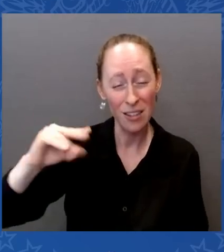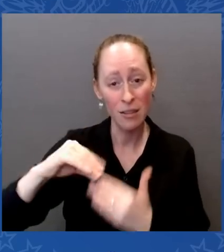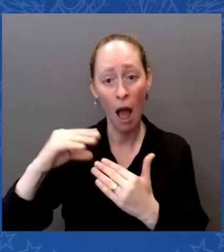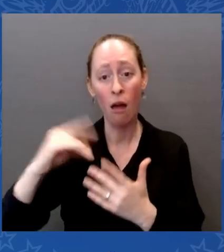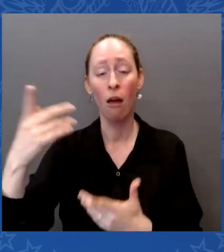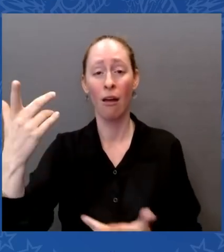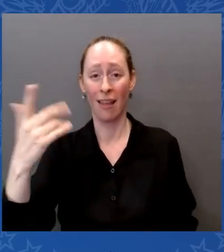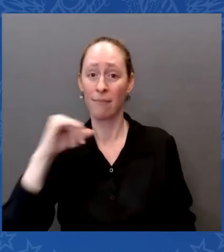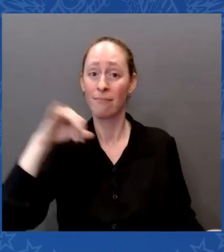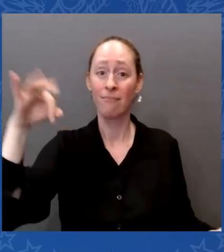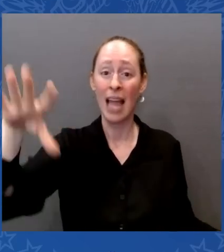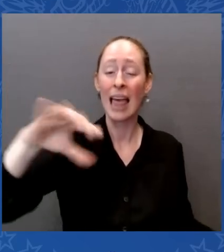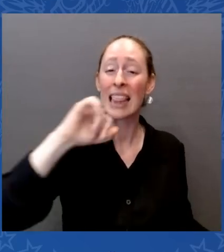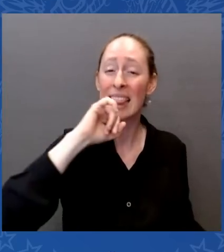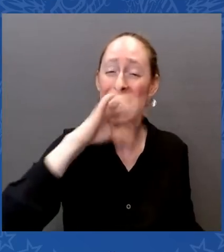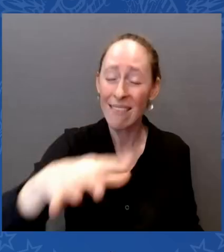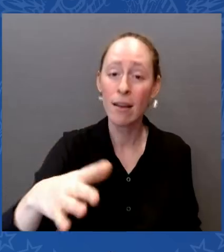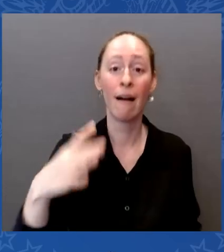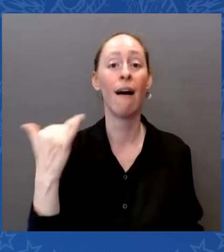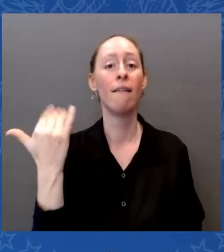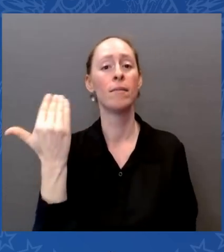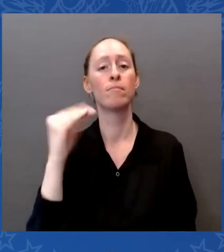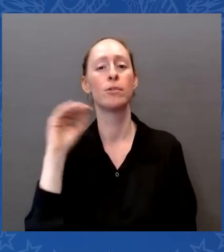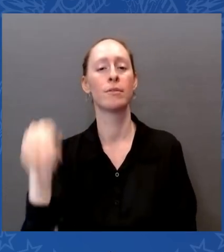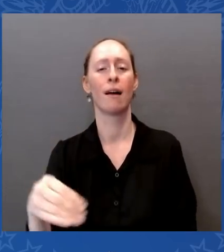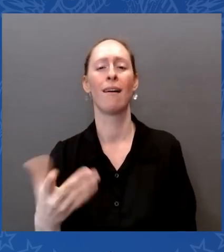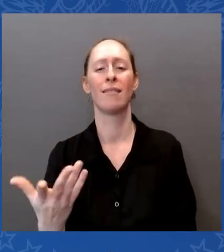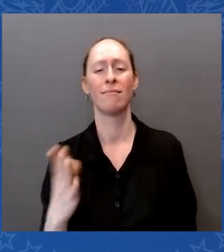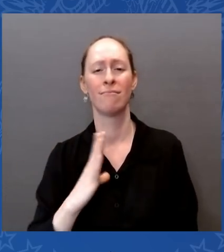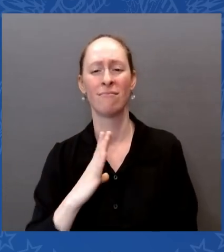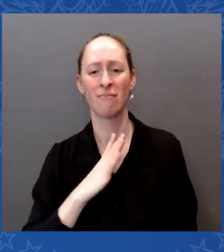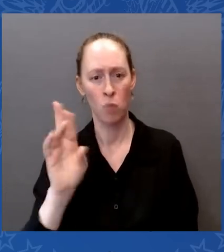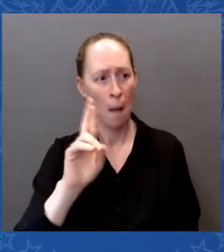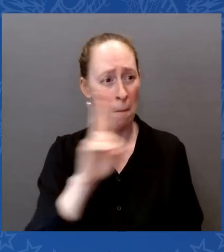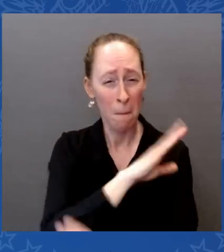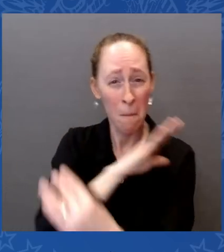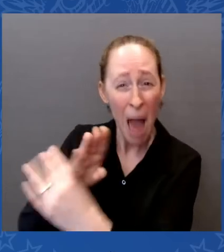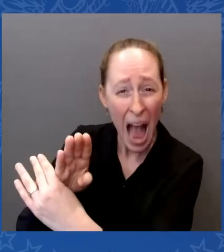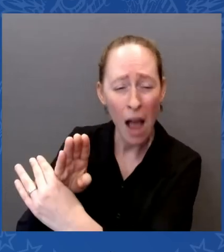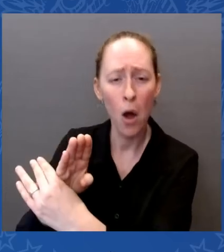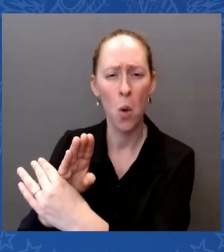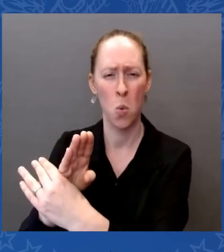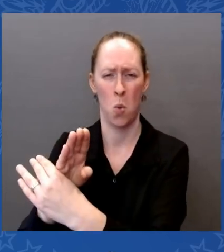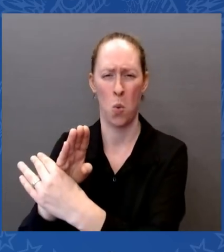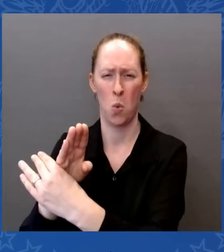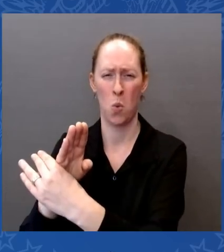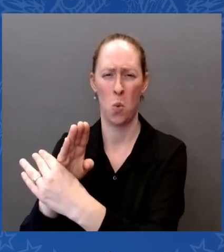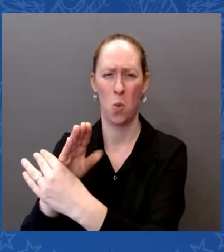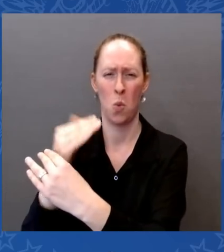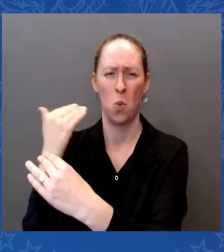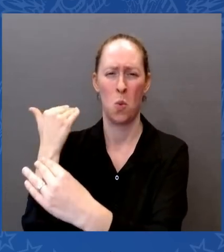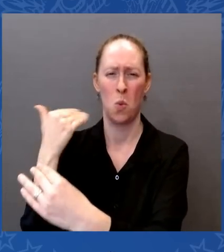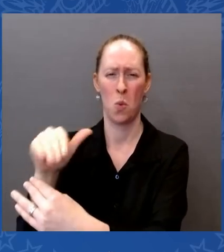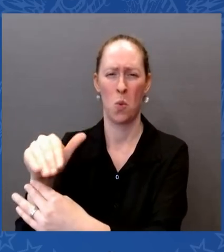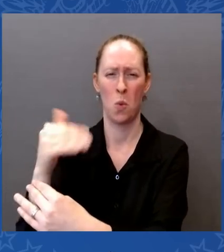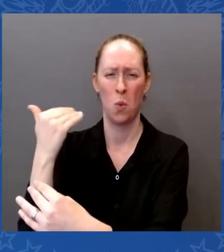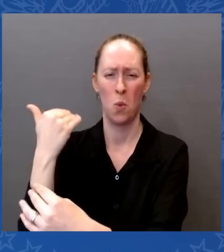If Republicans get their way, the deficit is going to soar, the tax burden is going to fall on the middle class. And Republicans are working really hard.